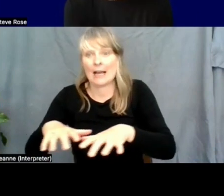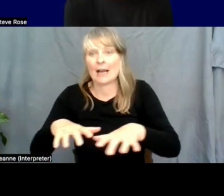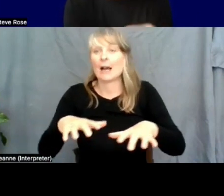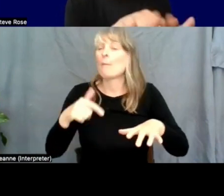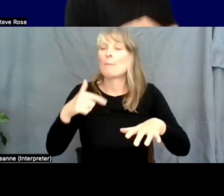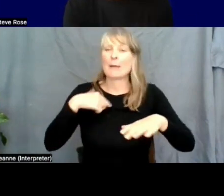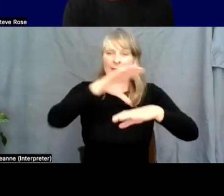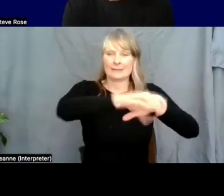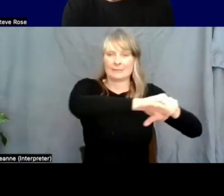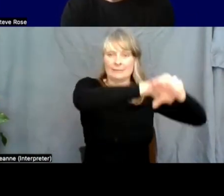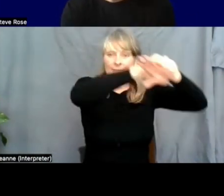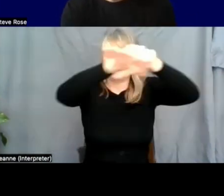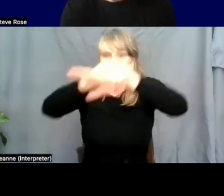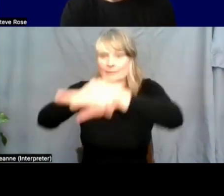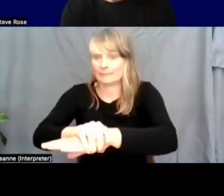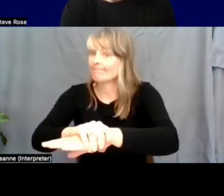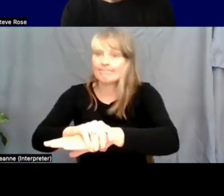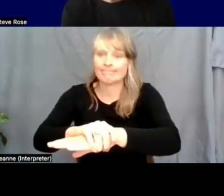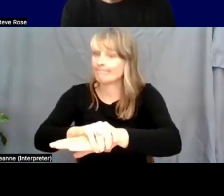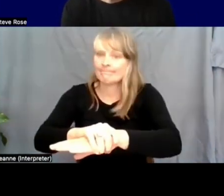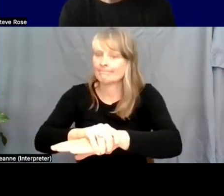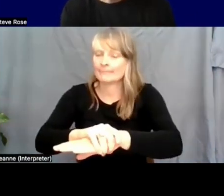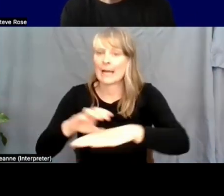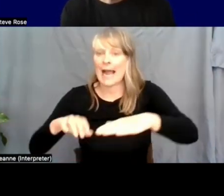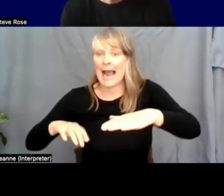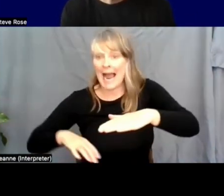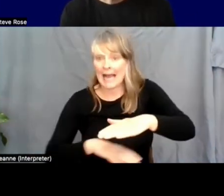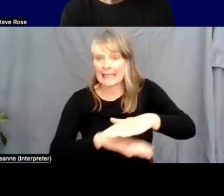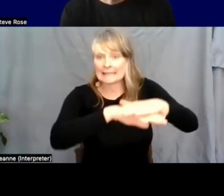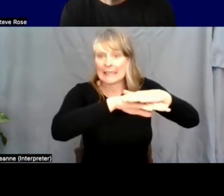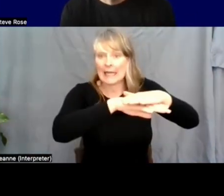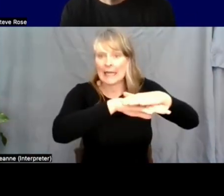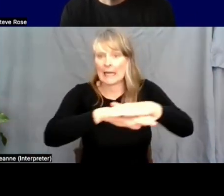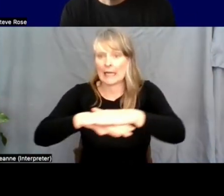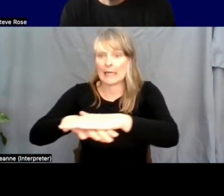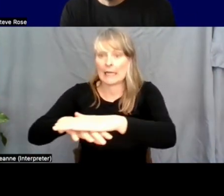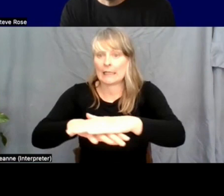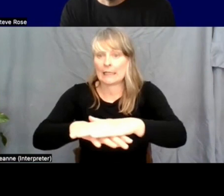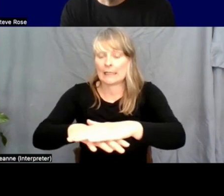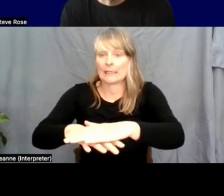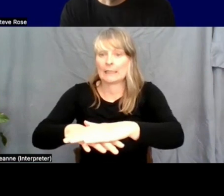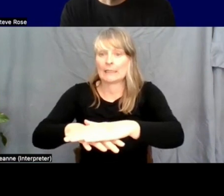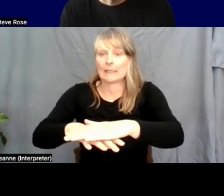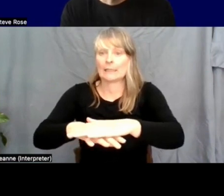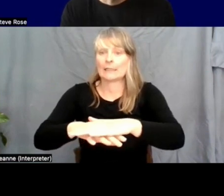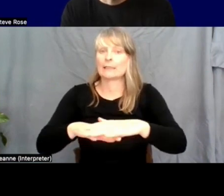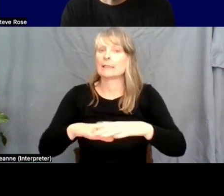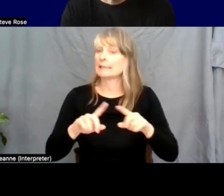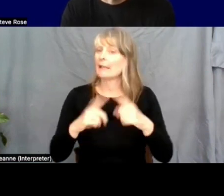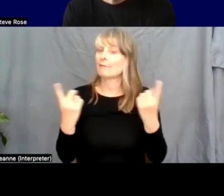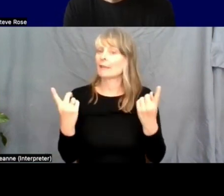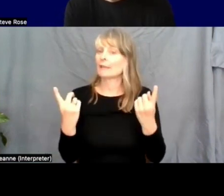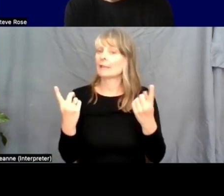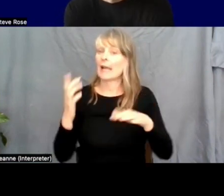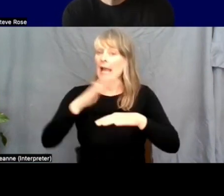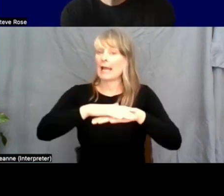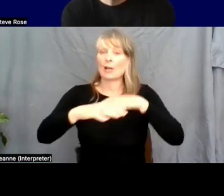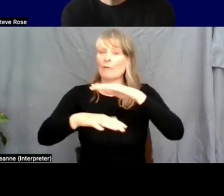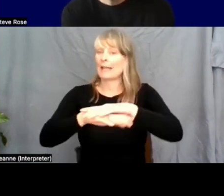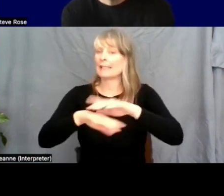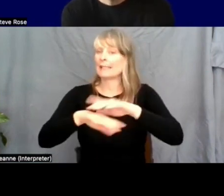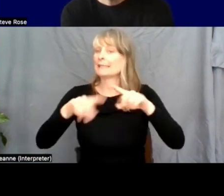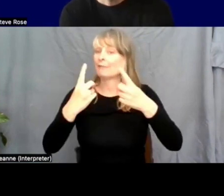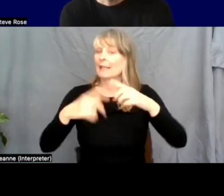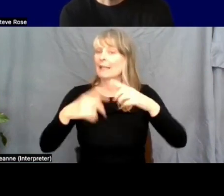and placing it in, as you might do in a hand over hand guidance way. There is a role for, hand over hand